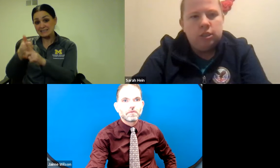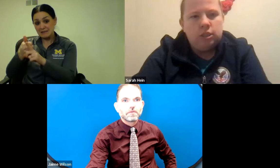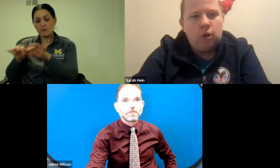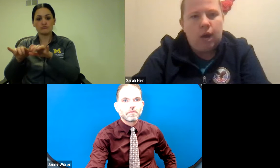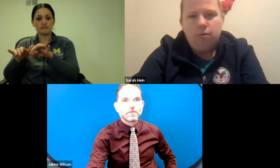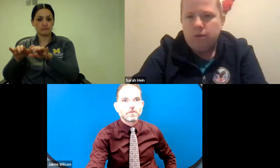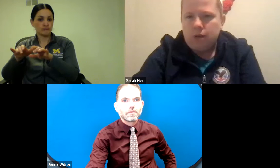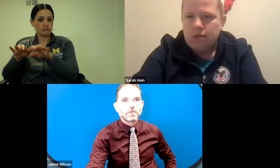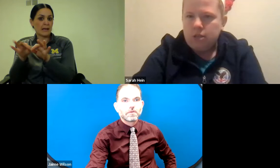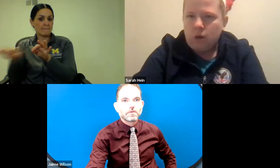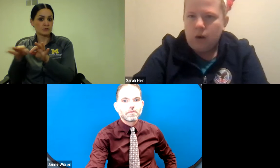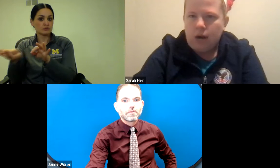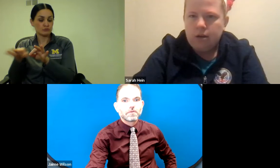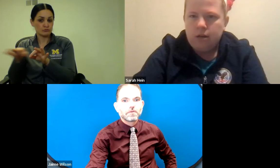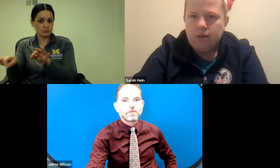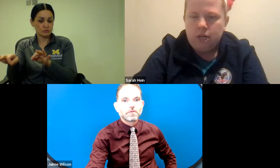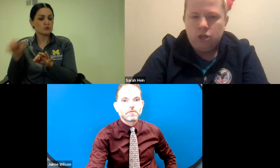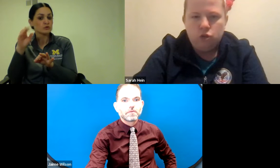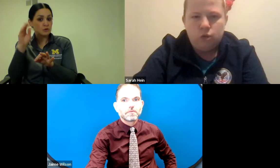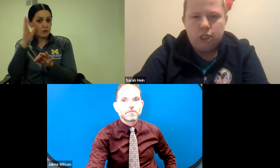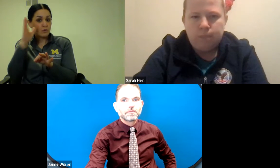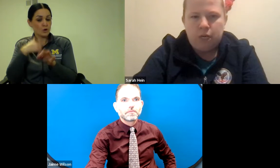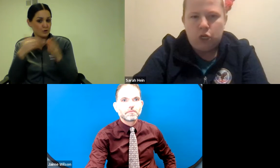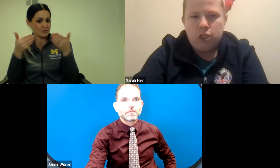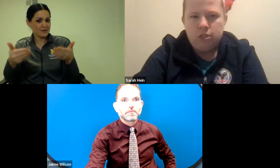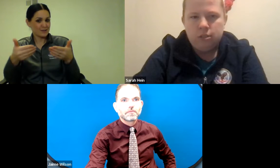Sarah Hein: So I would like to go ahead and introduce our speaker